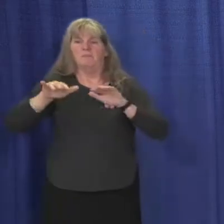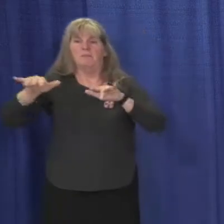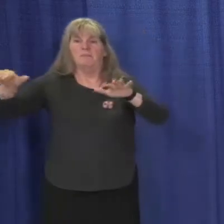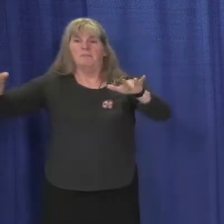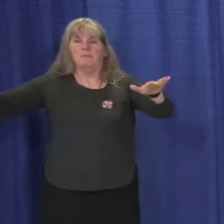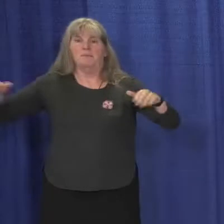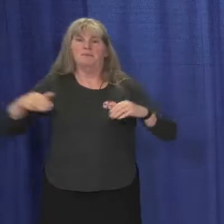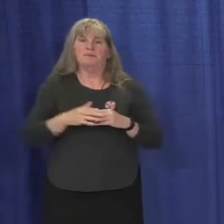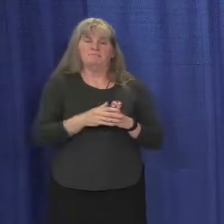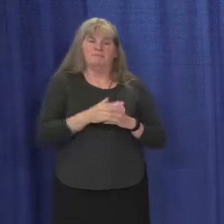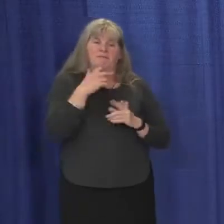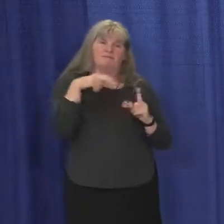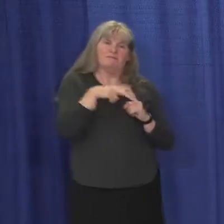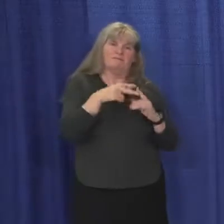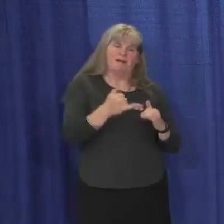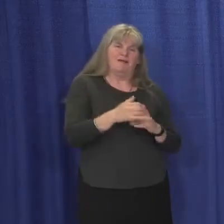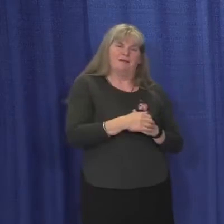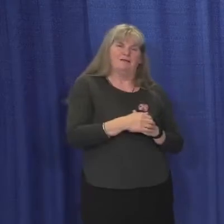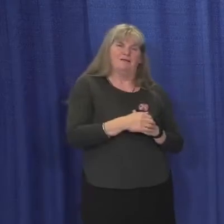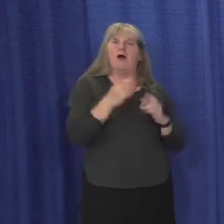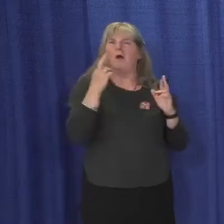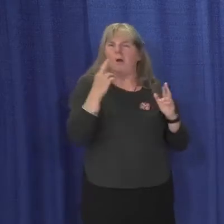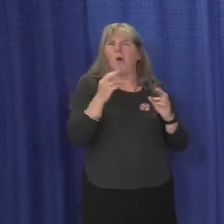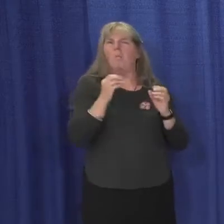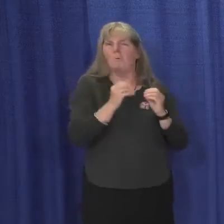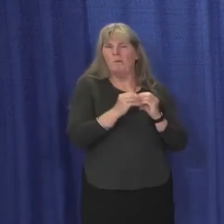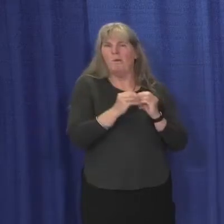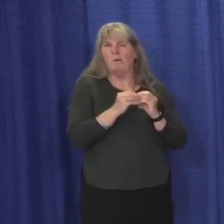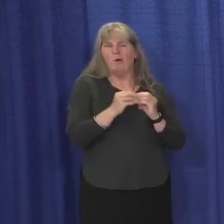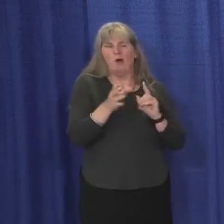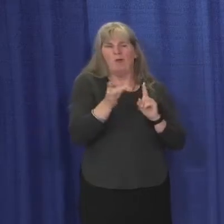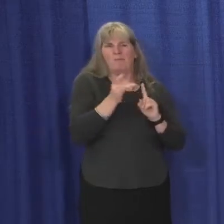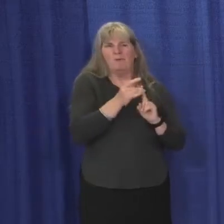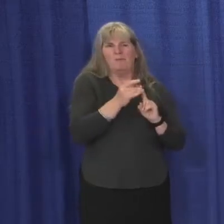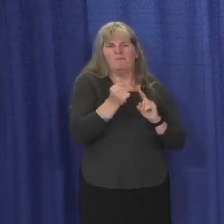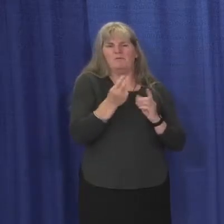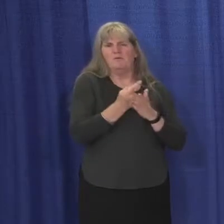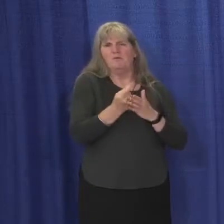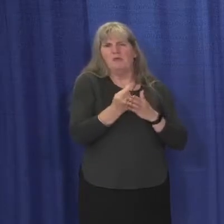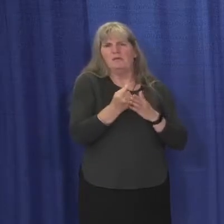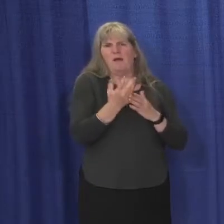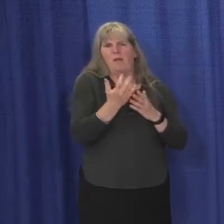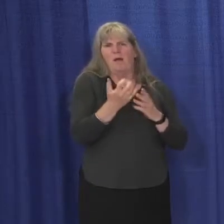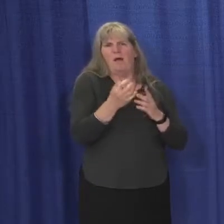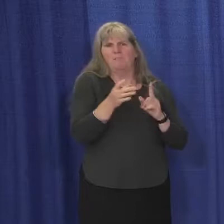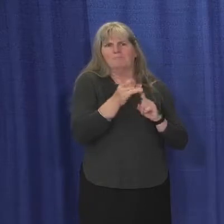we will prevent more people getting sick so I hope we find lots of cases in the next little